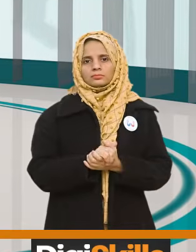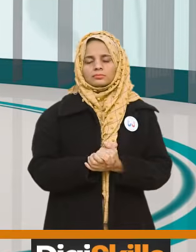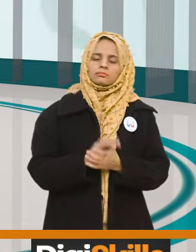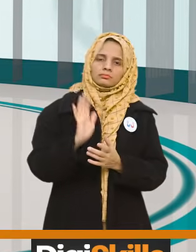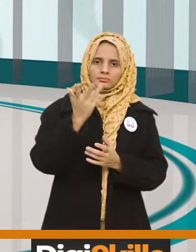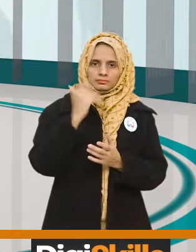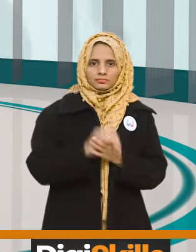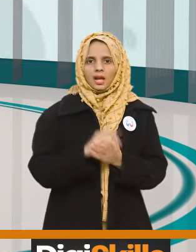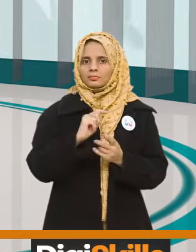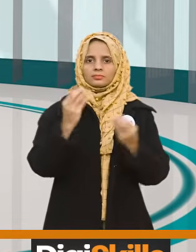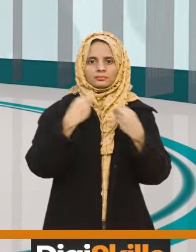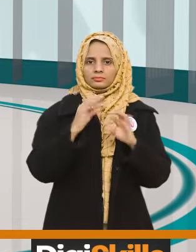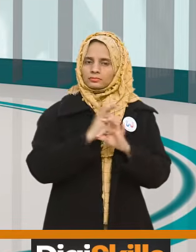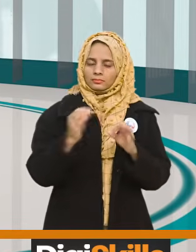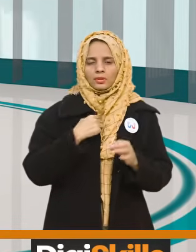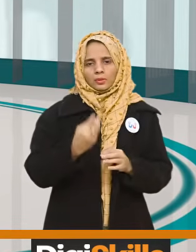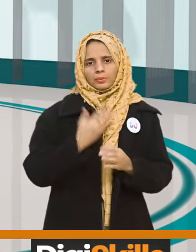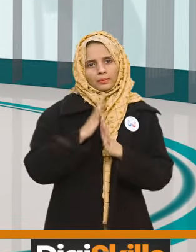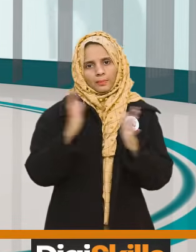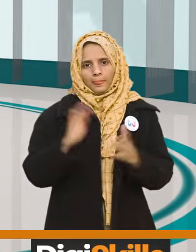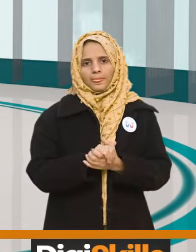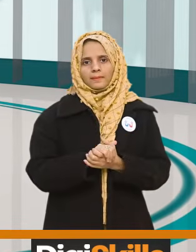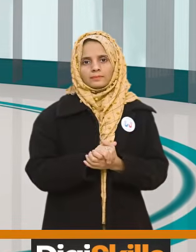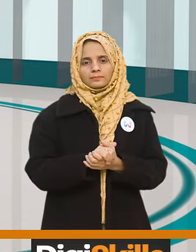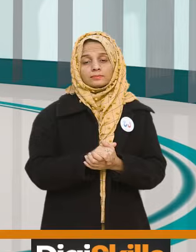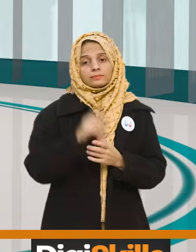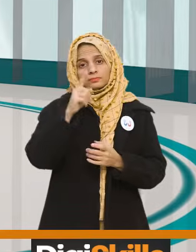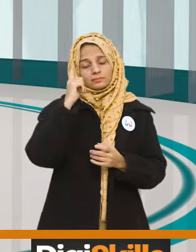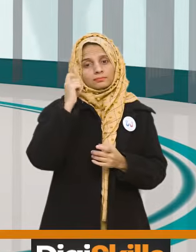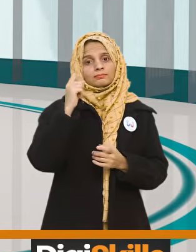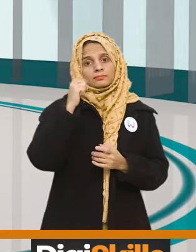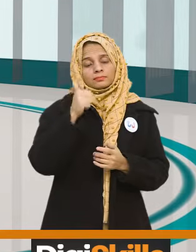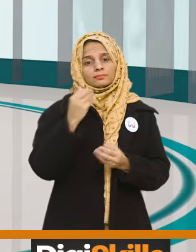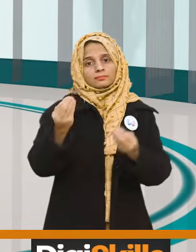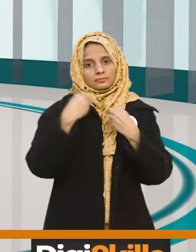Moving forward, the project is awarded, very happy about it because the client must have